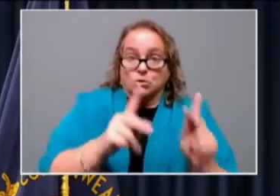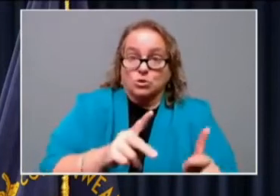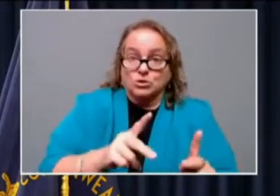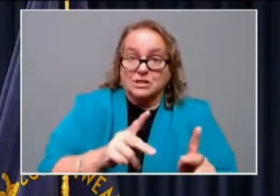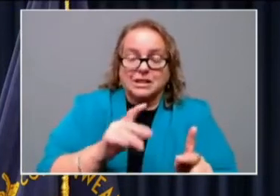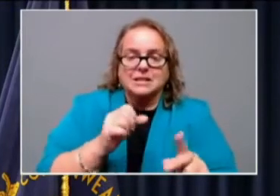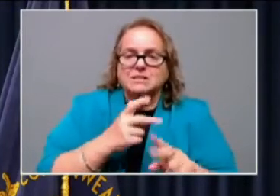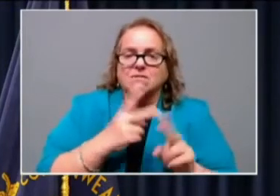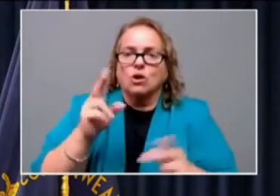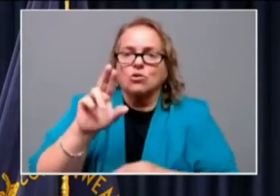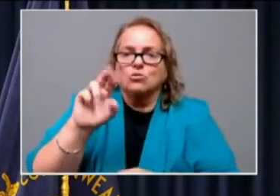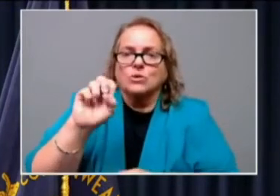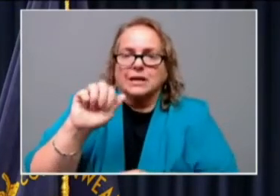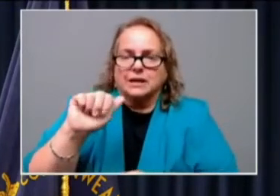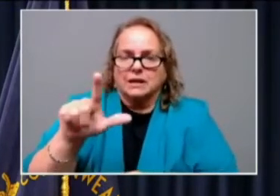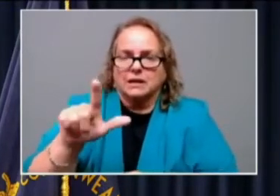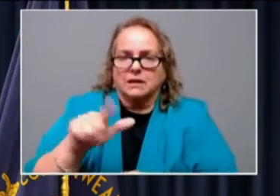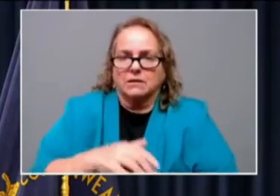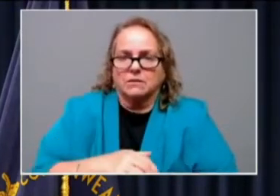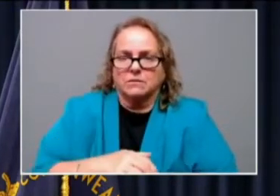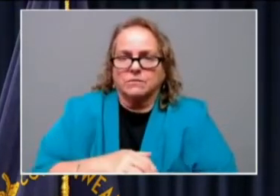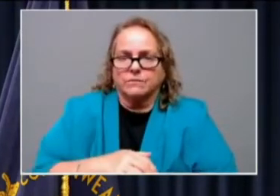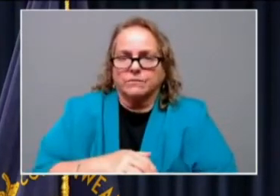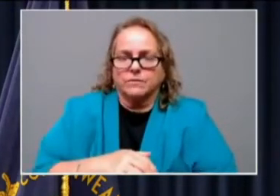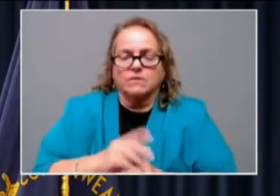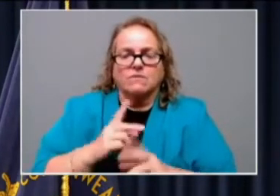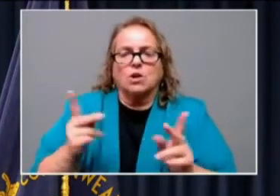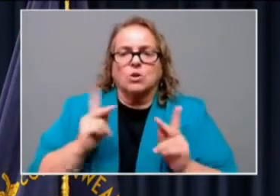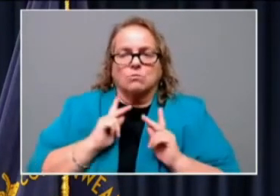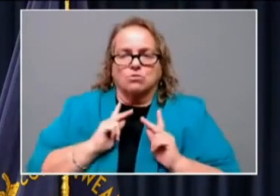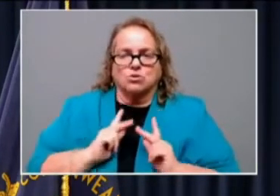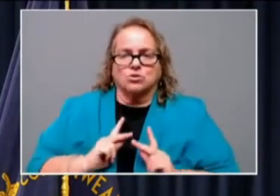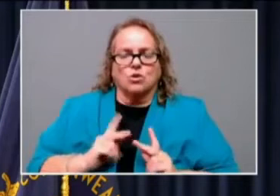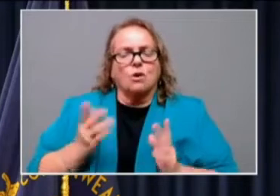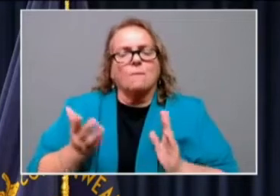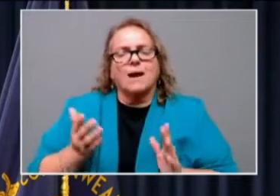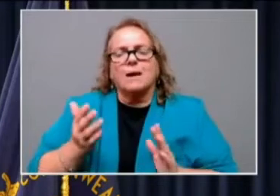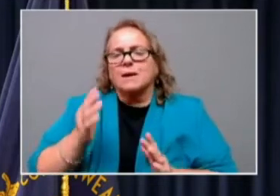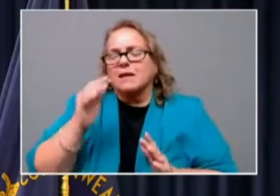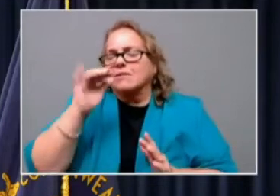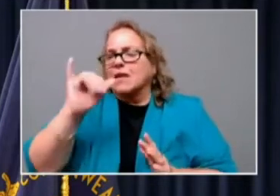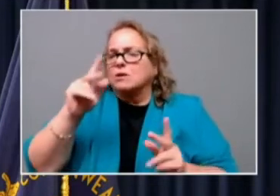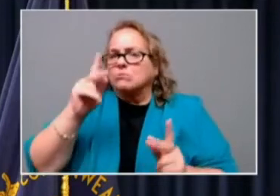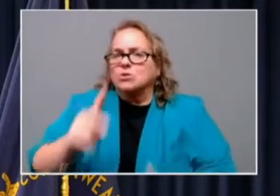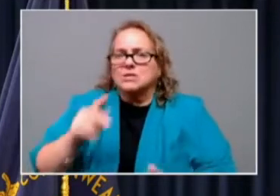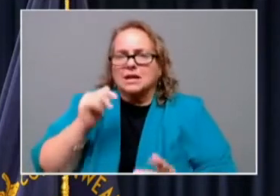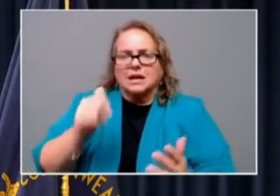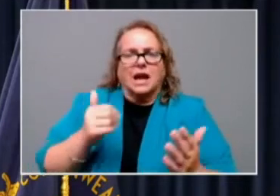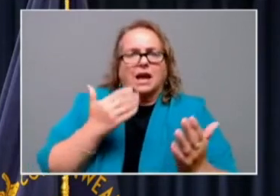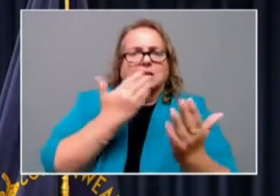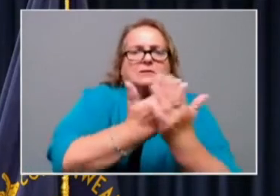and so personal that maybe it will reach somebody uh that otherwise hadn't